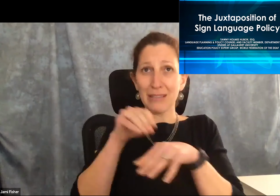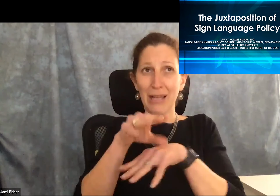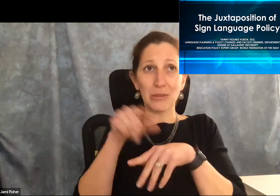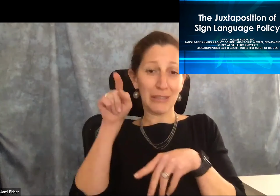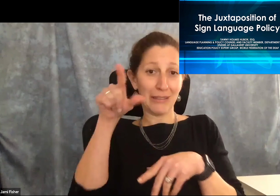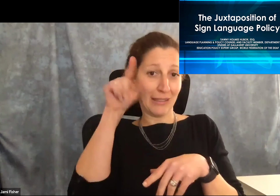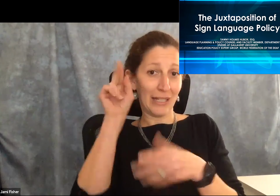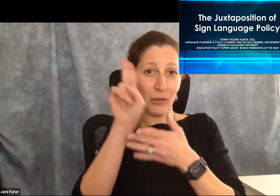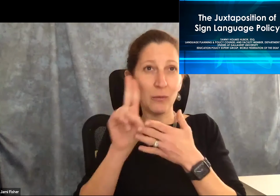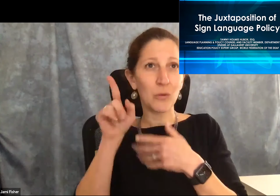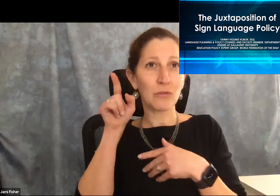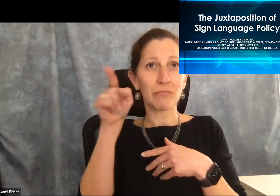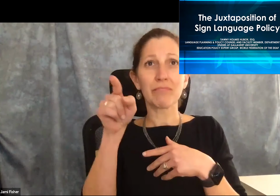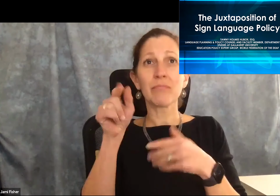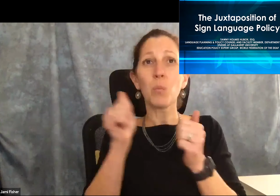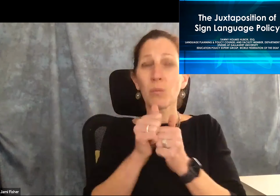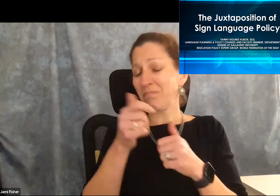she's the language policy Council at gallaudet university.